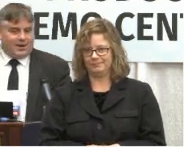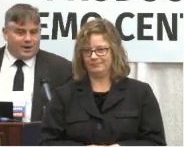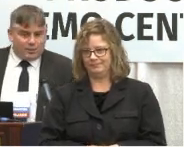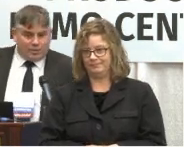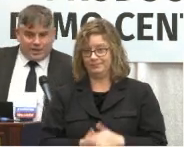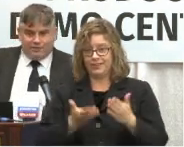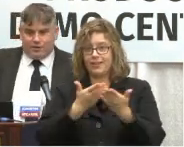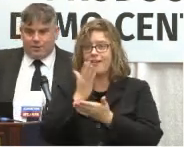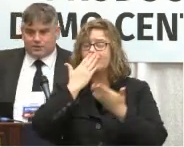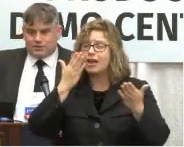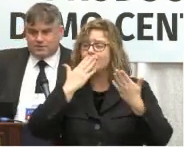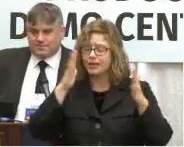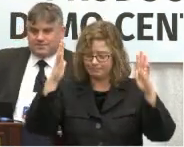All right, well thank you very much.